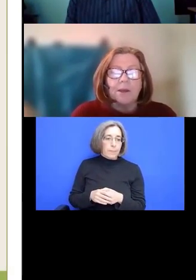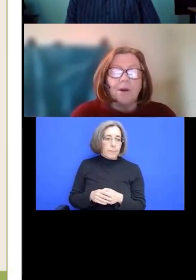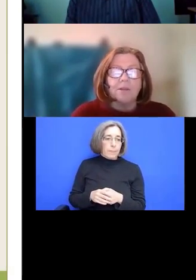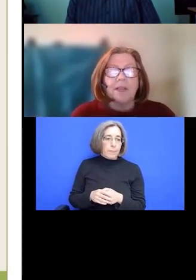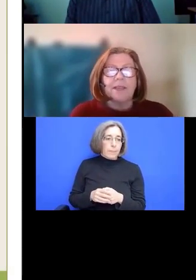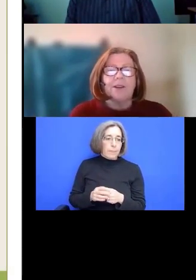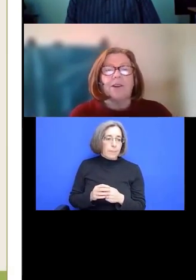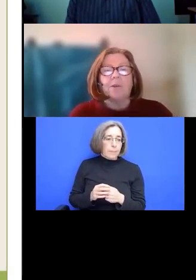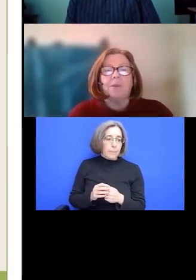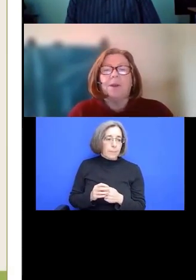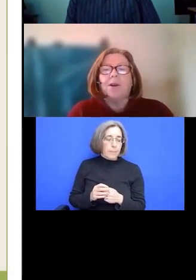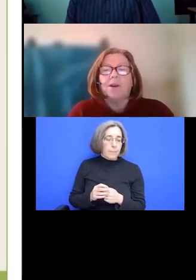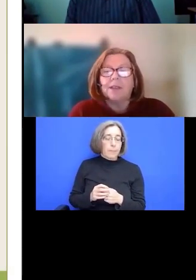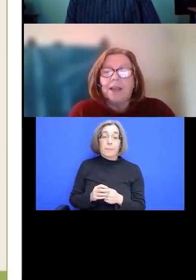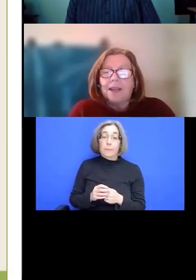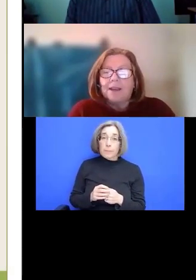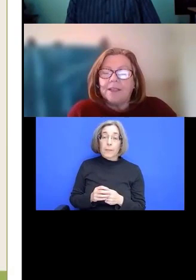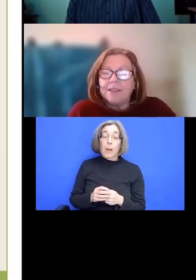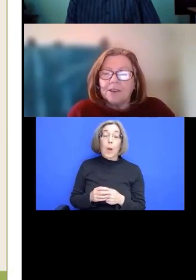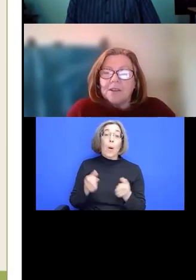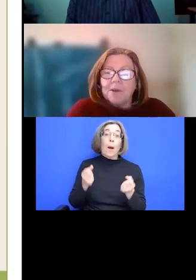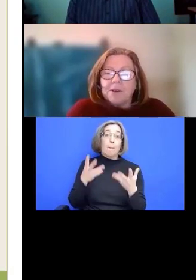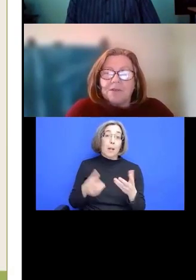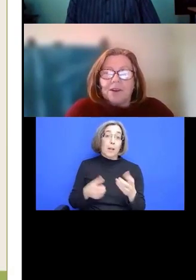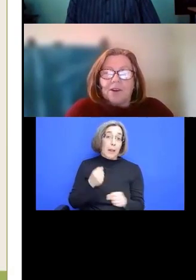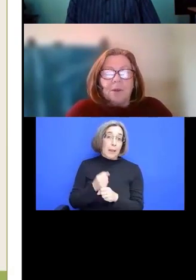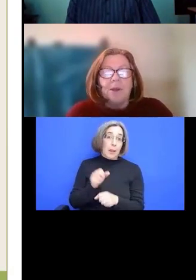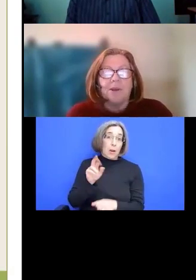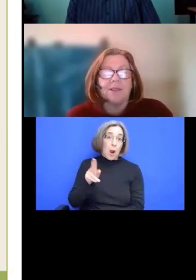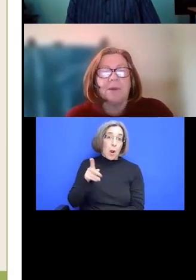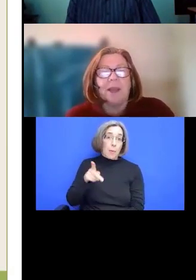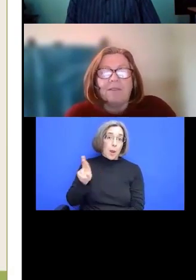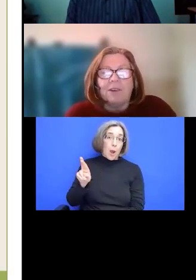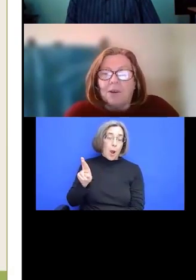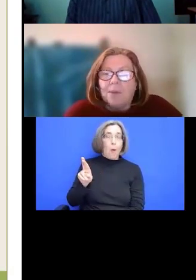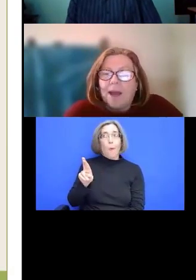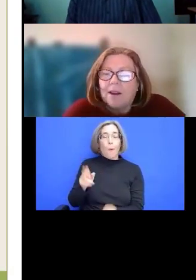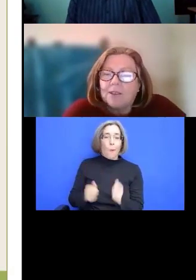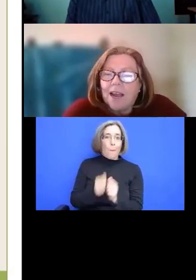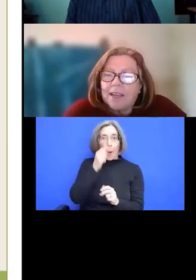Multi-year RPPRs, now these are the most fun RPPRs that we have on our docket.